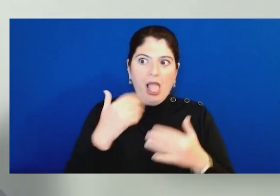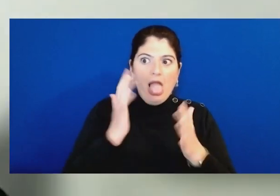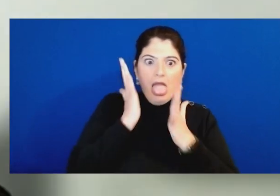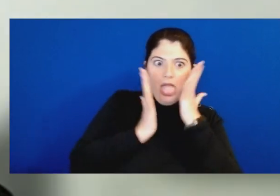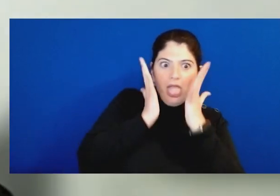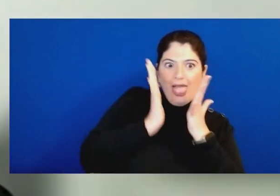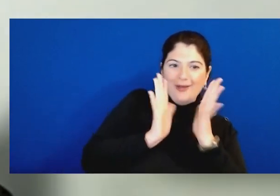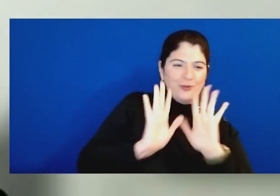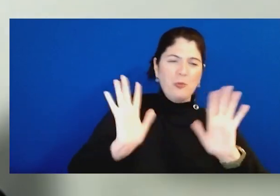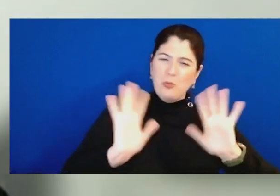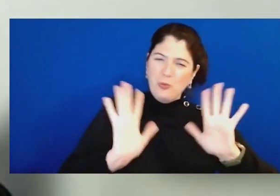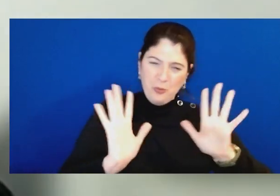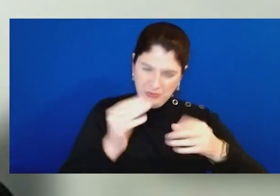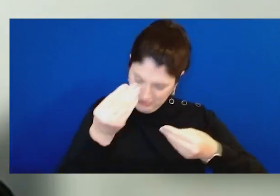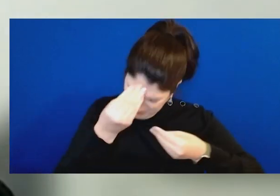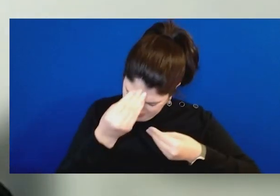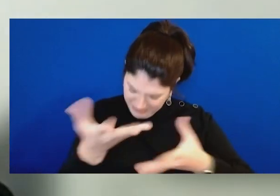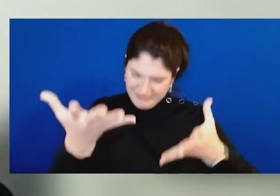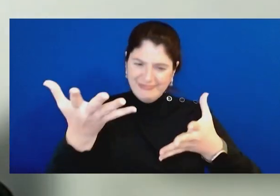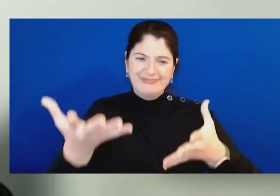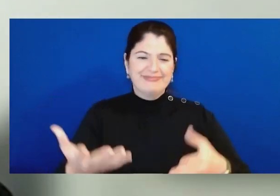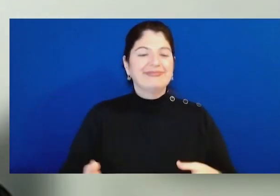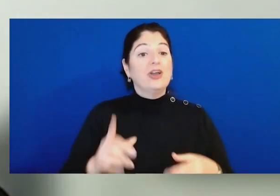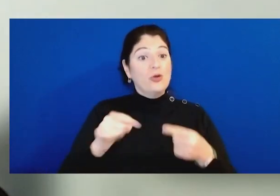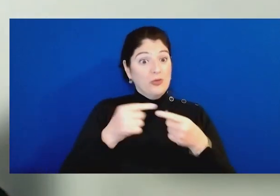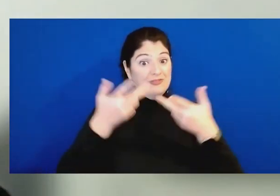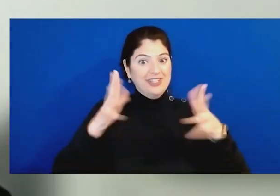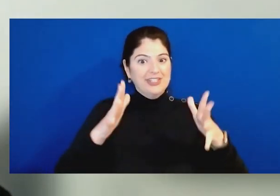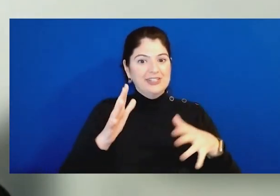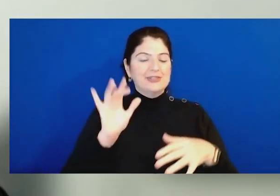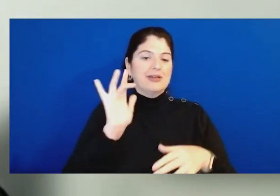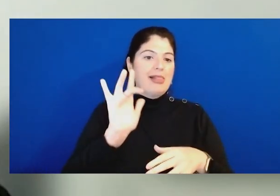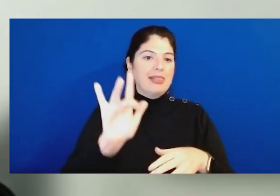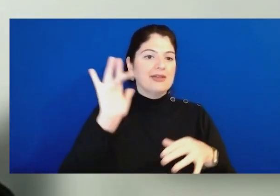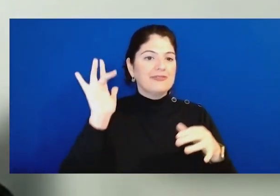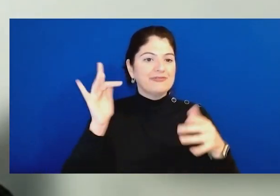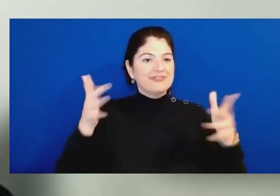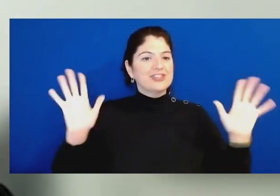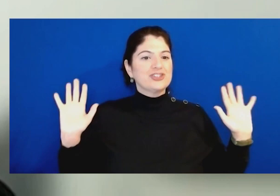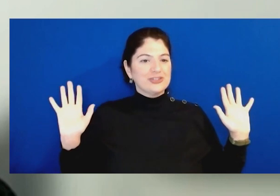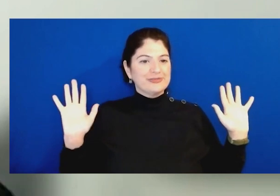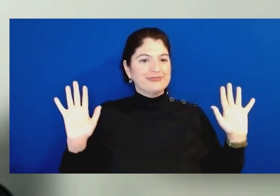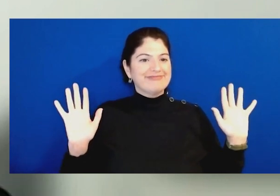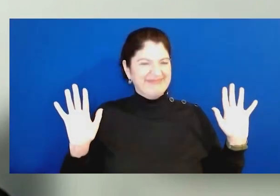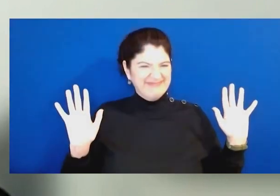Once you're done, you can just submit that and then you will be all done. It's as quick as that.